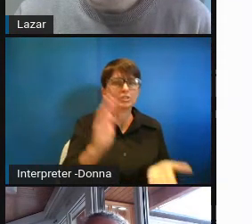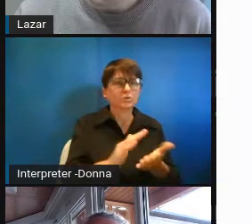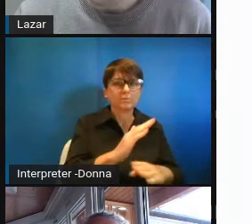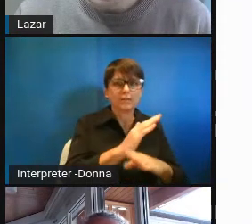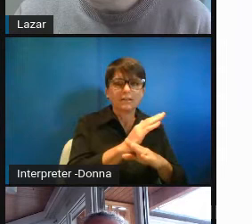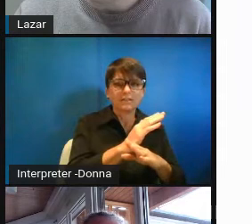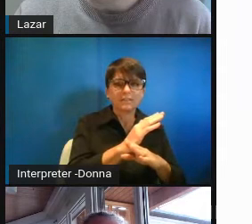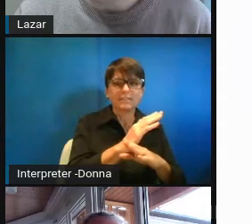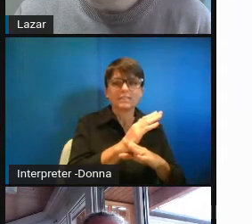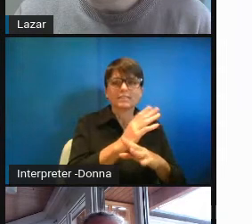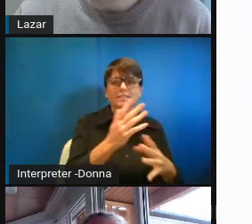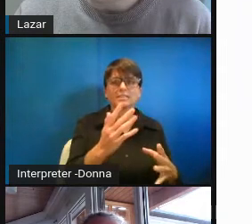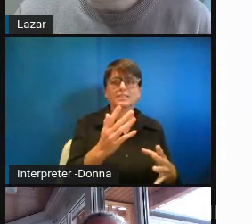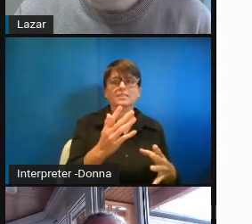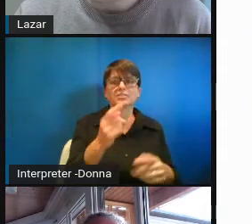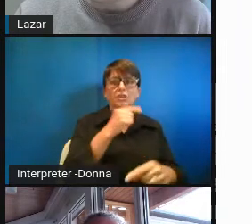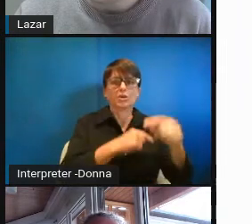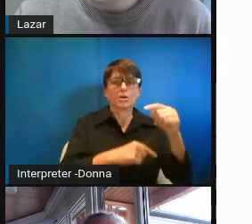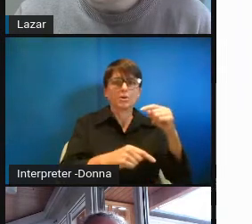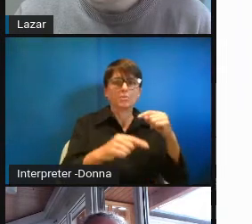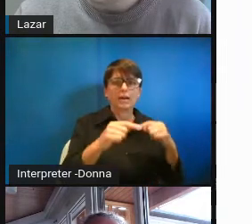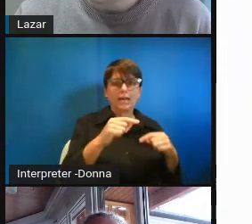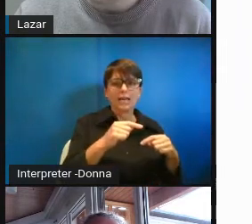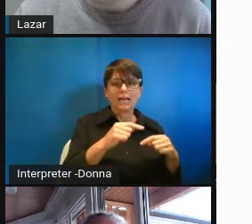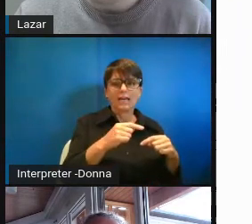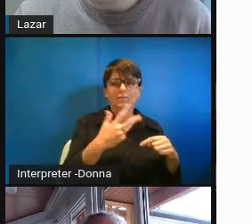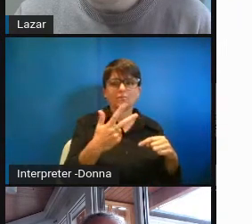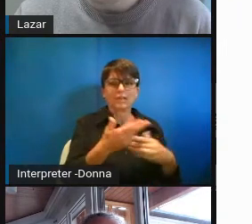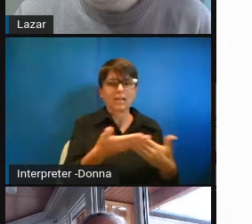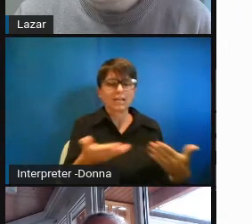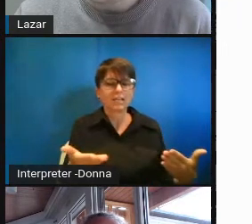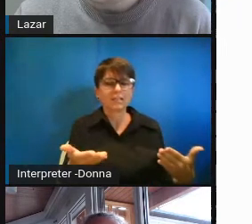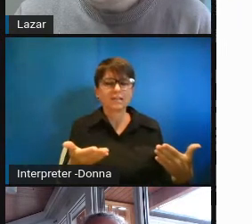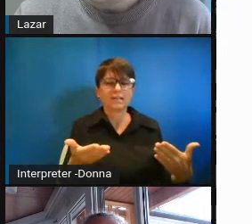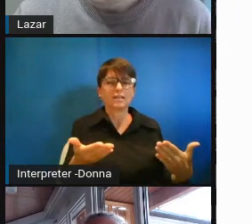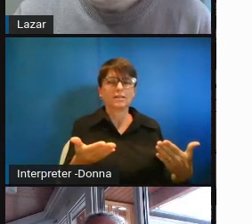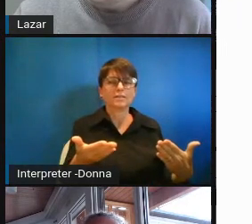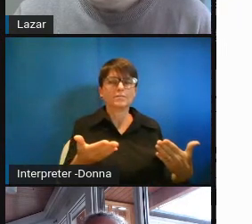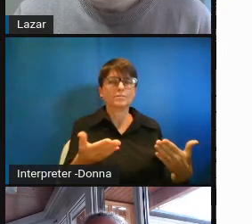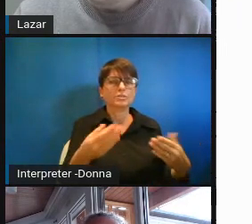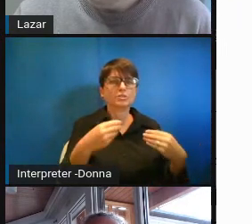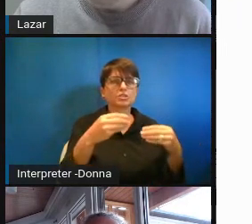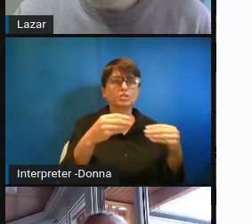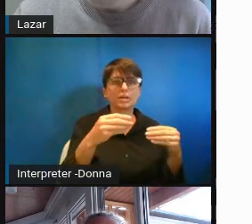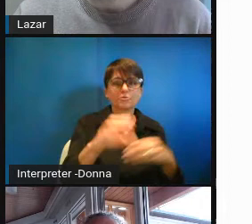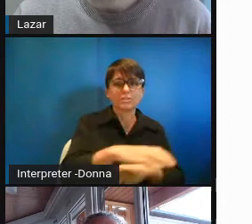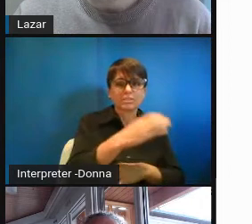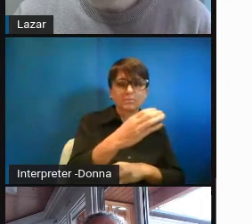Go backward to previous kiosk, go forward. That's it. You're on it.